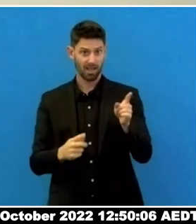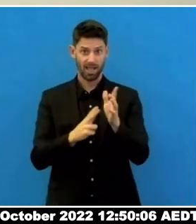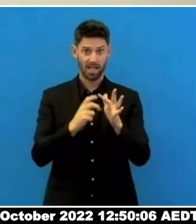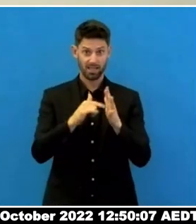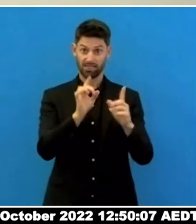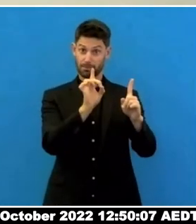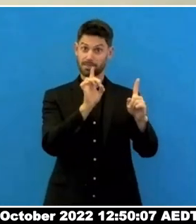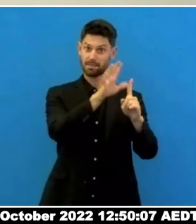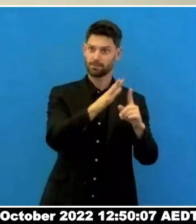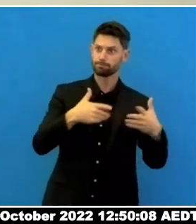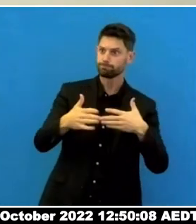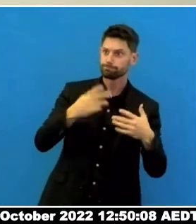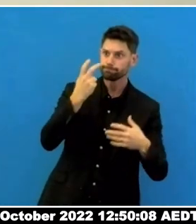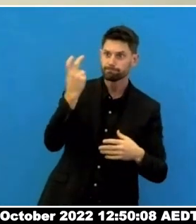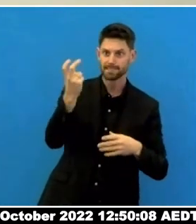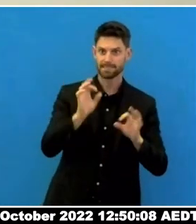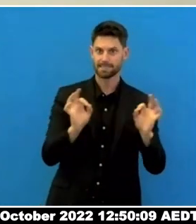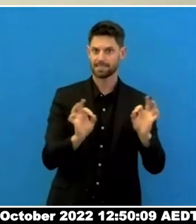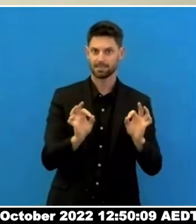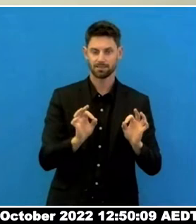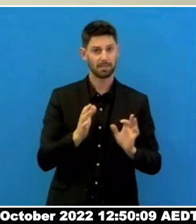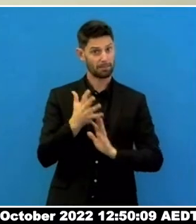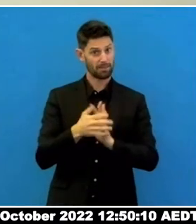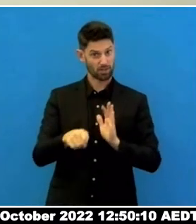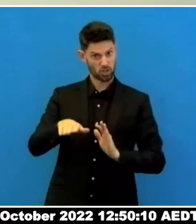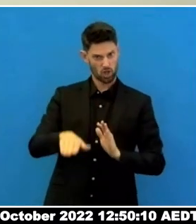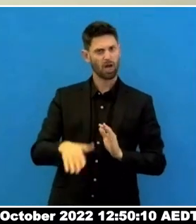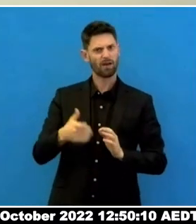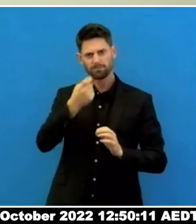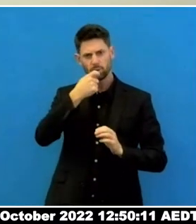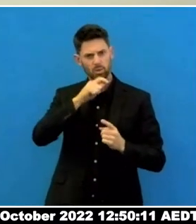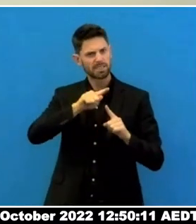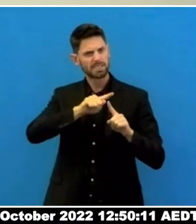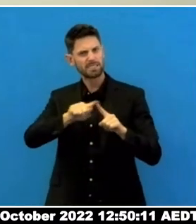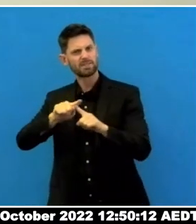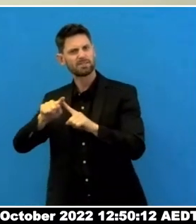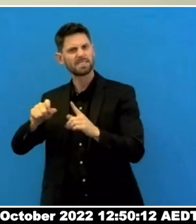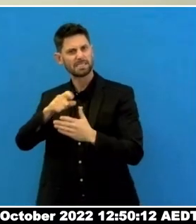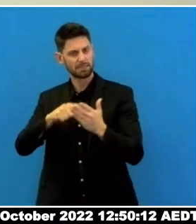And so, as a result, the plan only referred to one of the child's disabilities, and not the other disability.